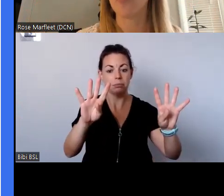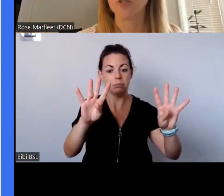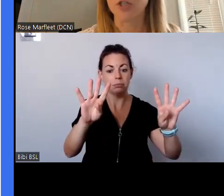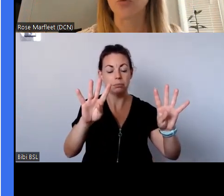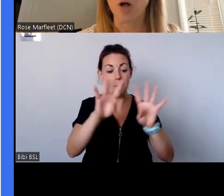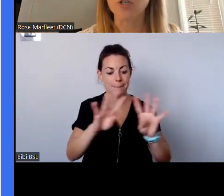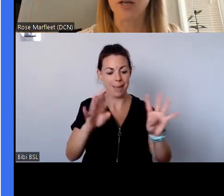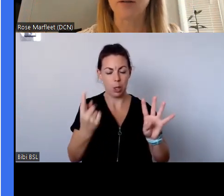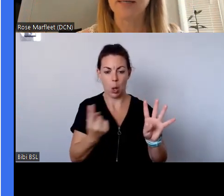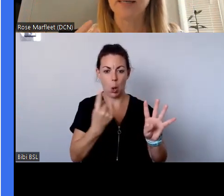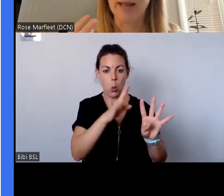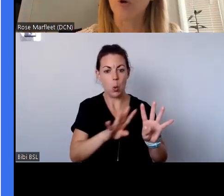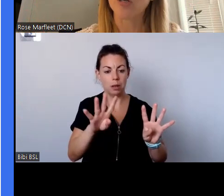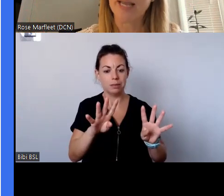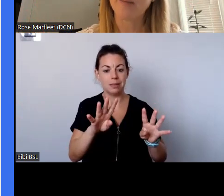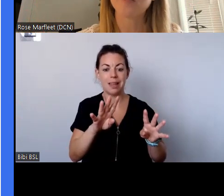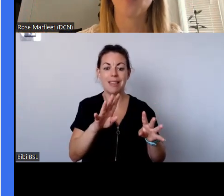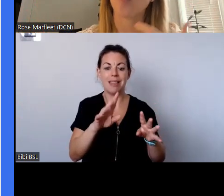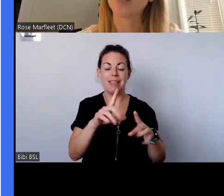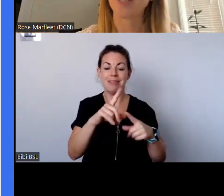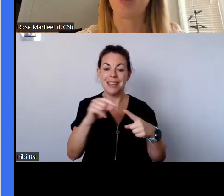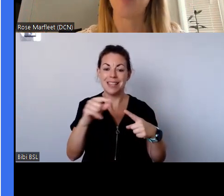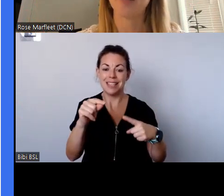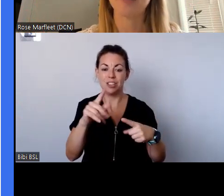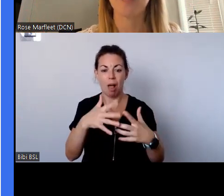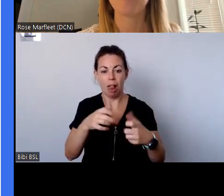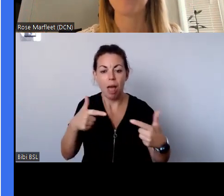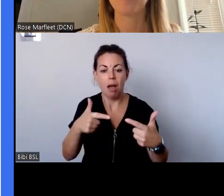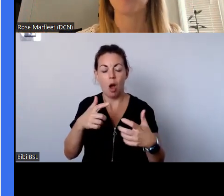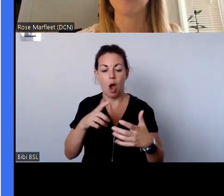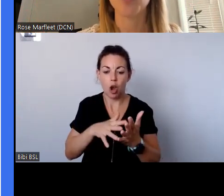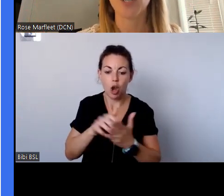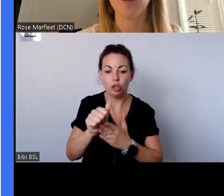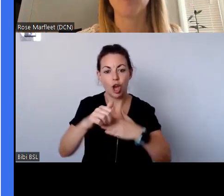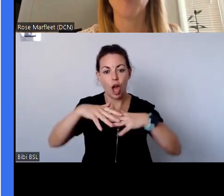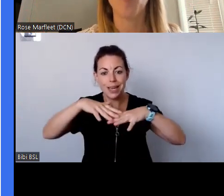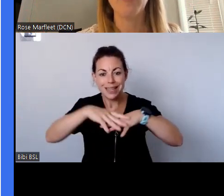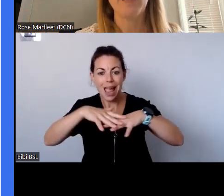from the Digital Culture Network team. All those tech champions that I was talking about before,